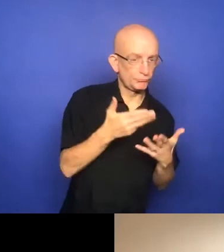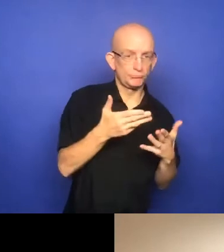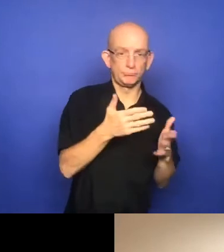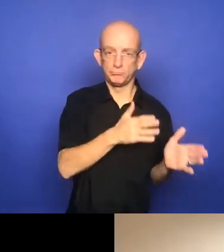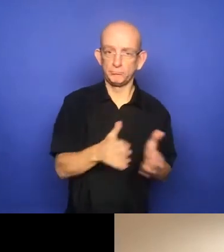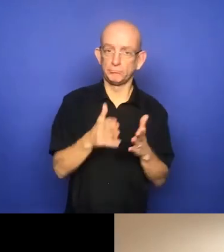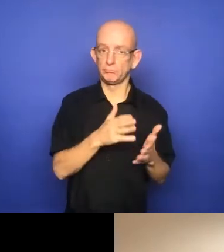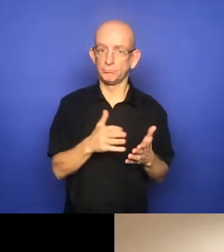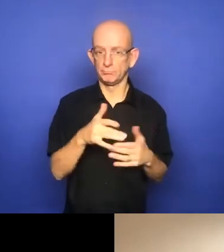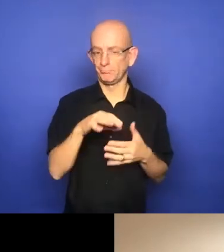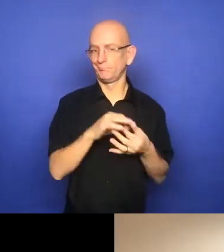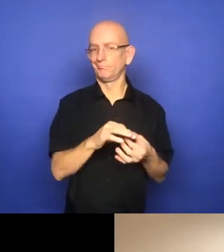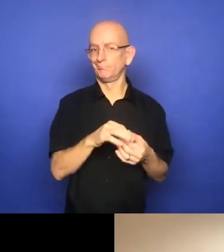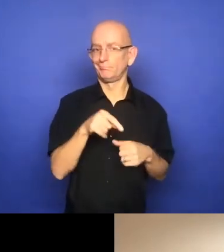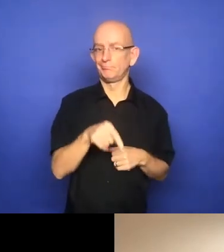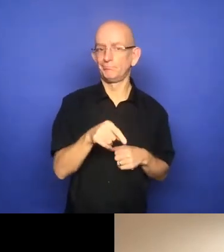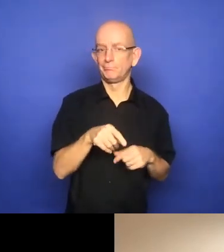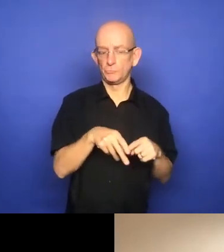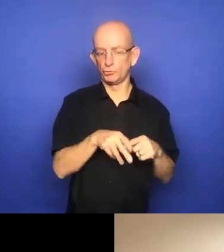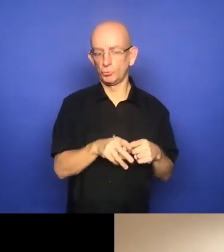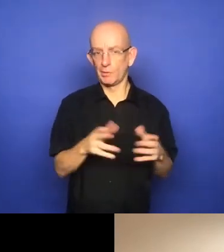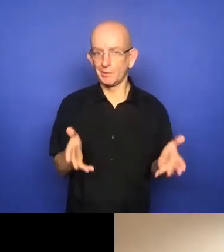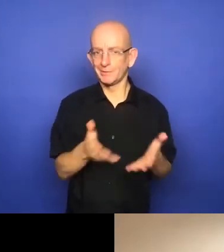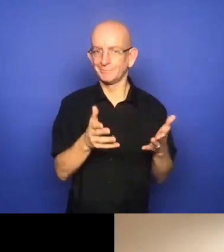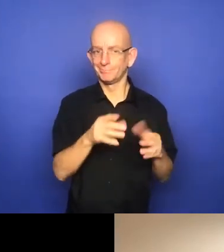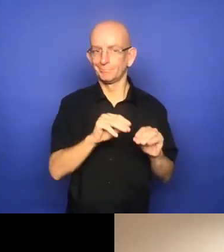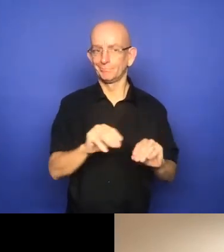the toolkit, and the second one is related to what are